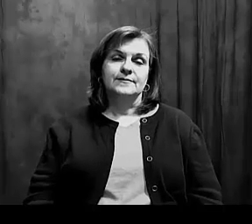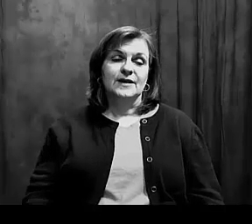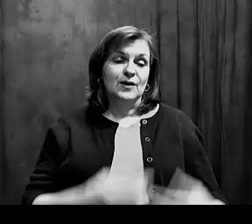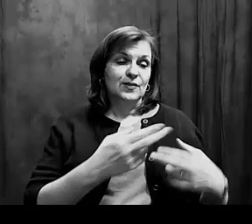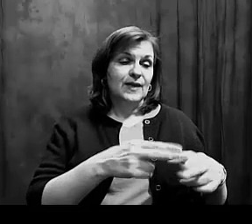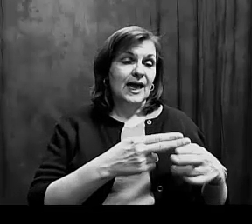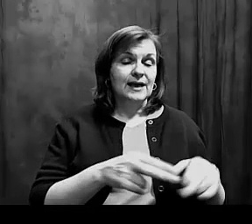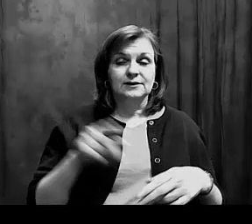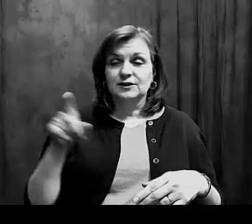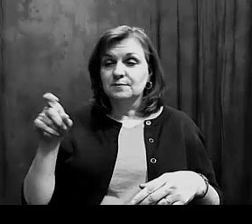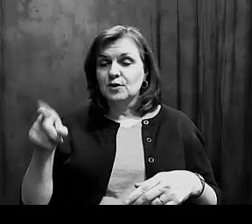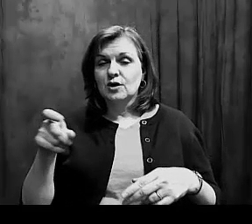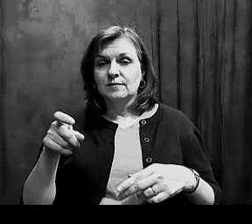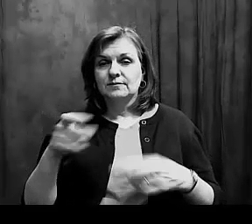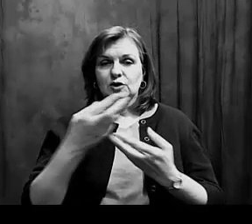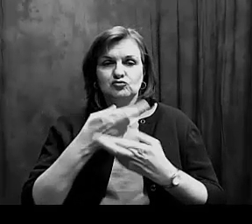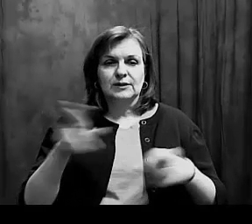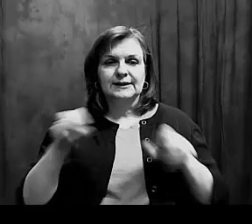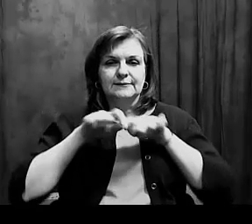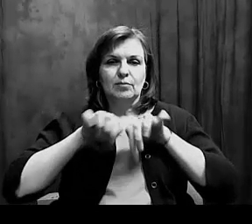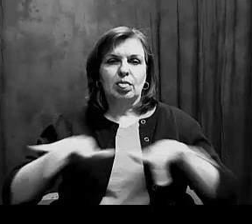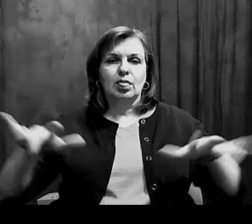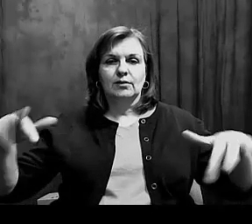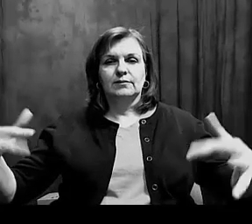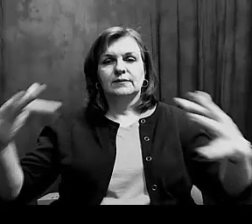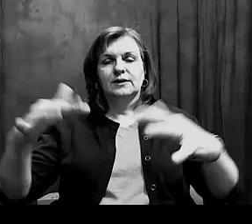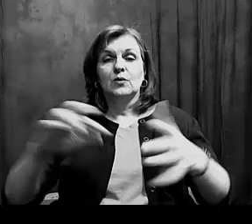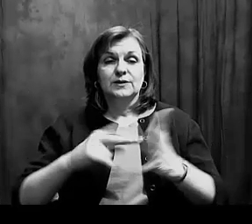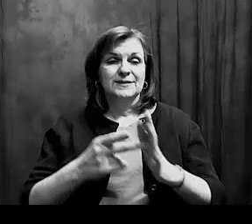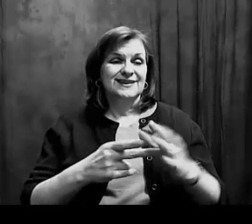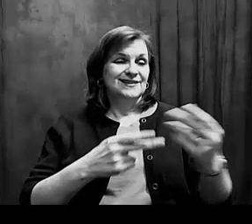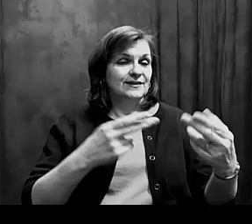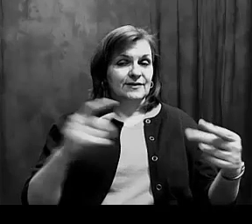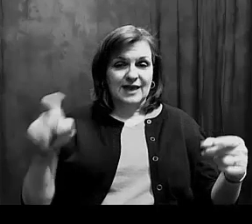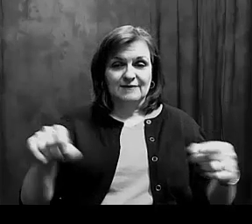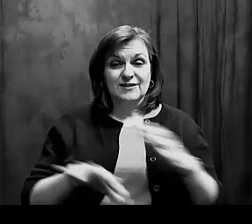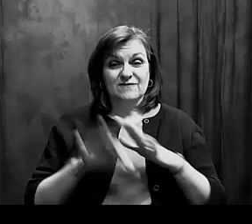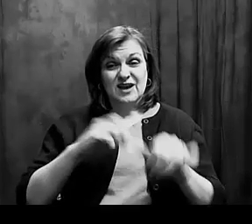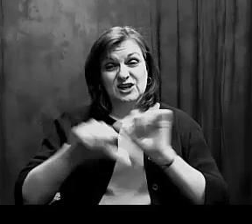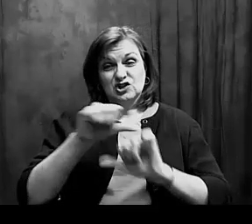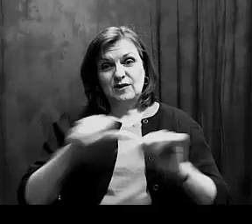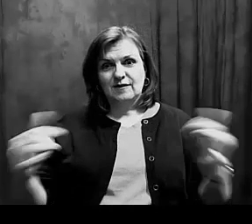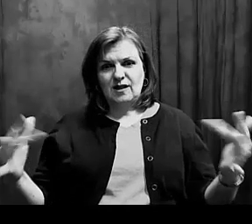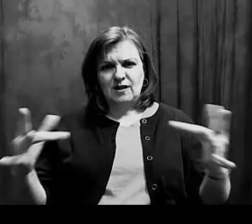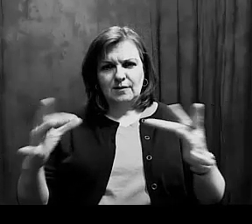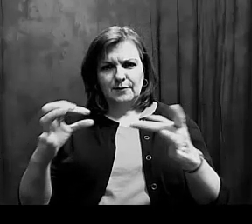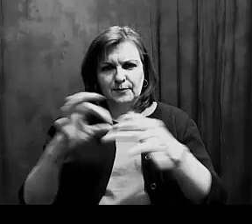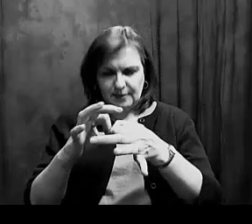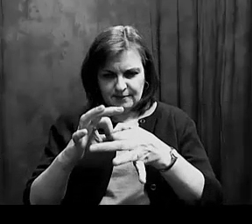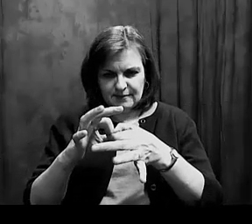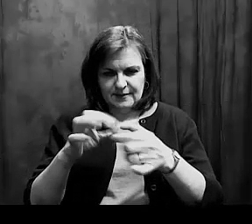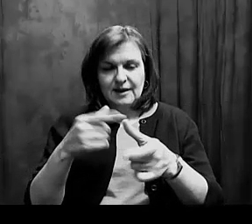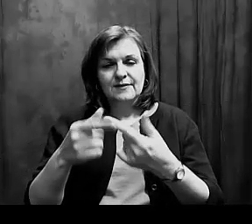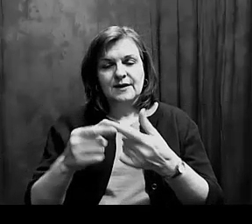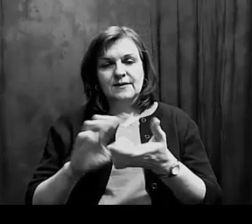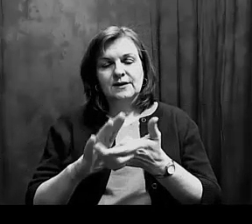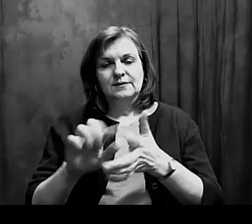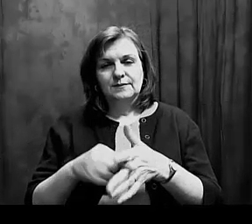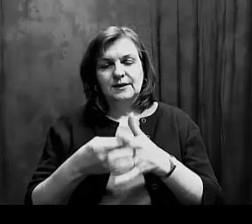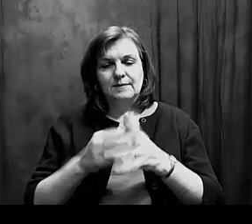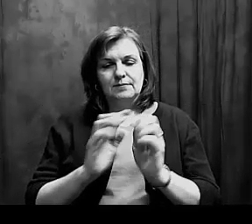so the egg and sperm are released into the ocean meaning that they have to find each other in the ocean right?? and when they do